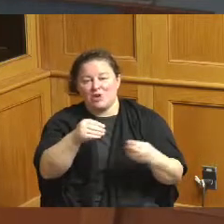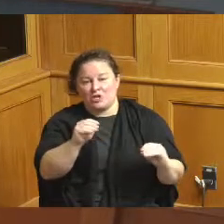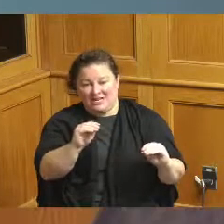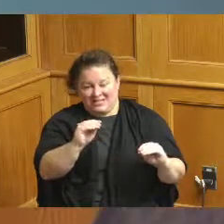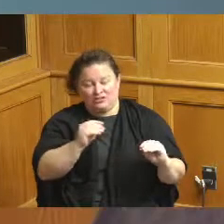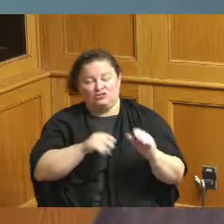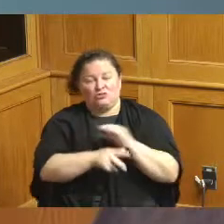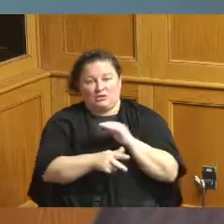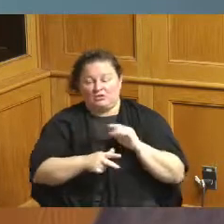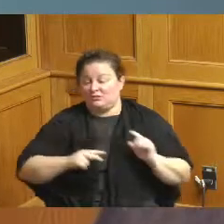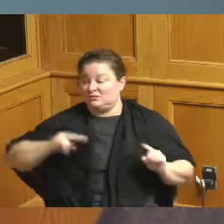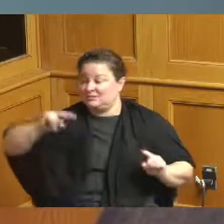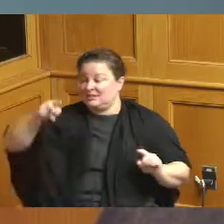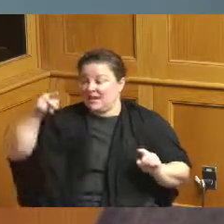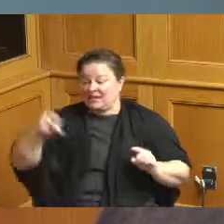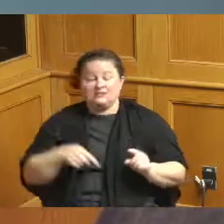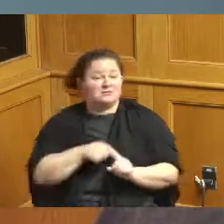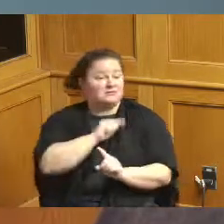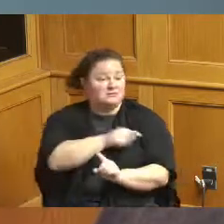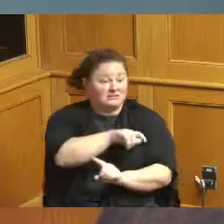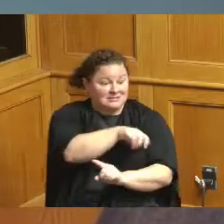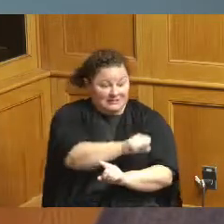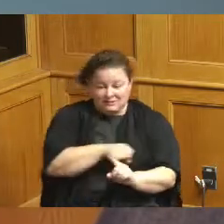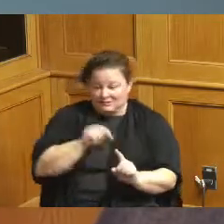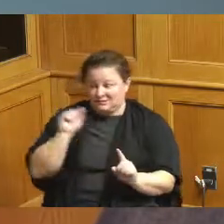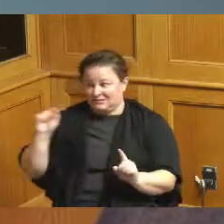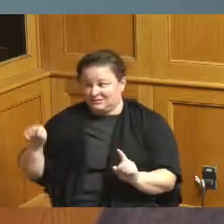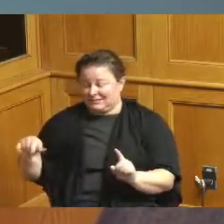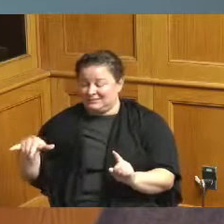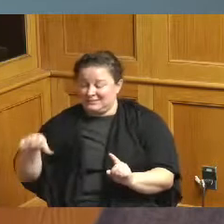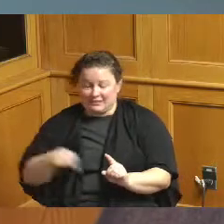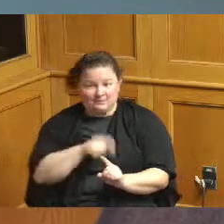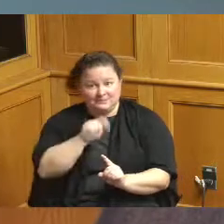Commissioner Summerow Dumas yes Commissioner Driehaus yes thank you Commissioners thank you